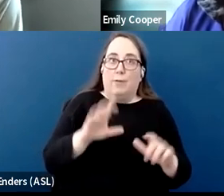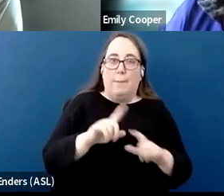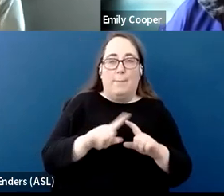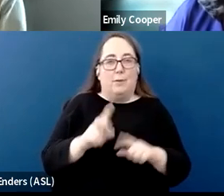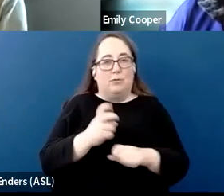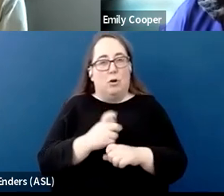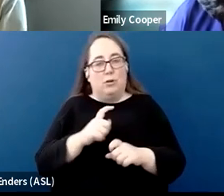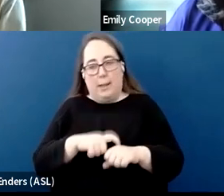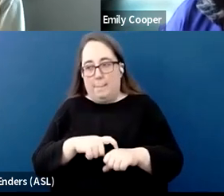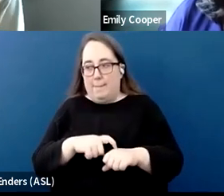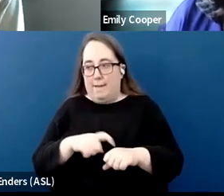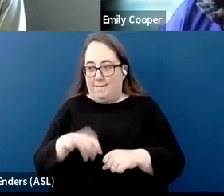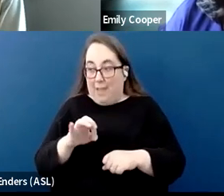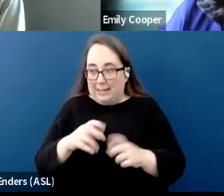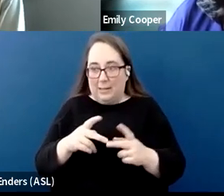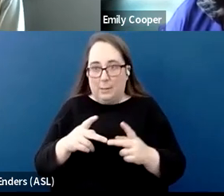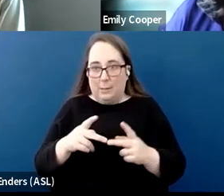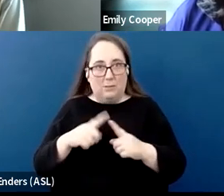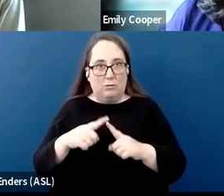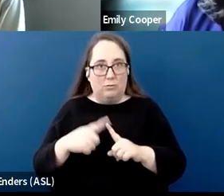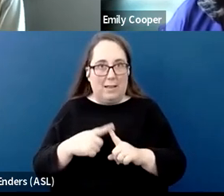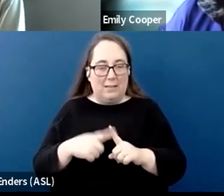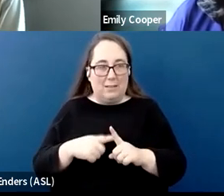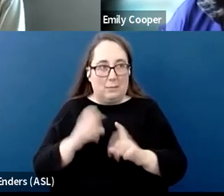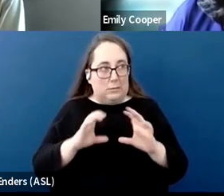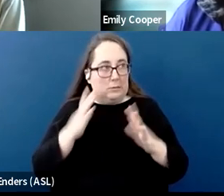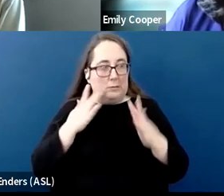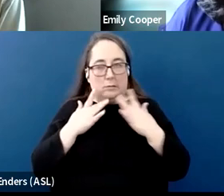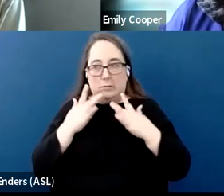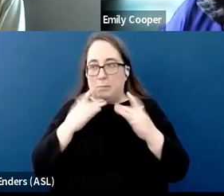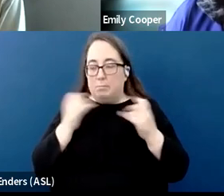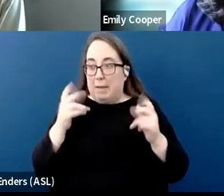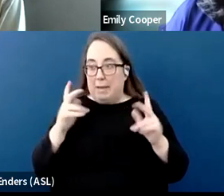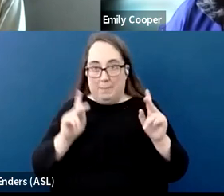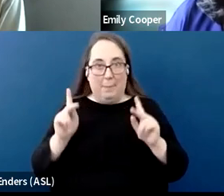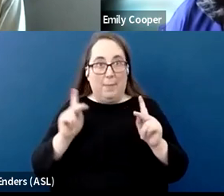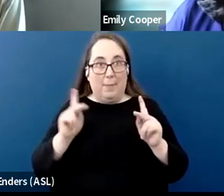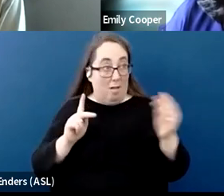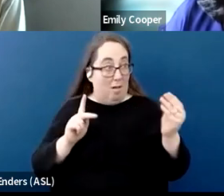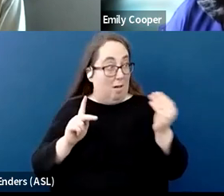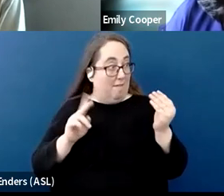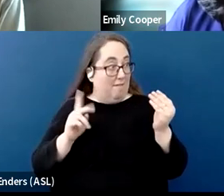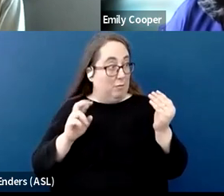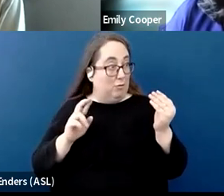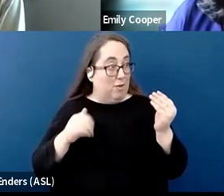actually have access to any of the housing resources through coordinated entry.